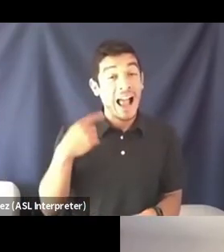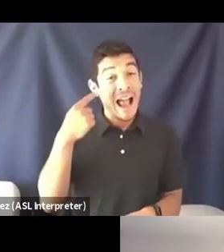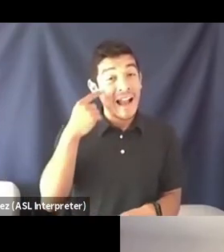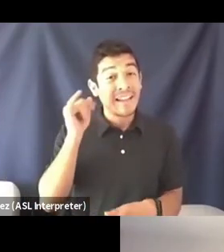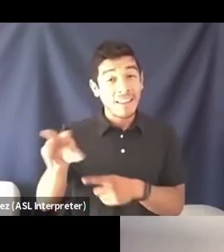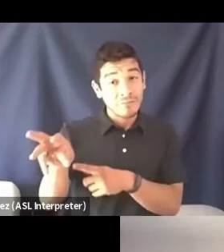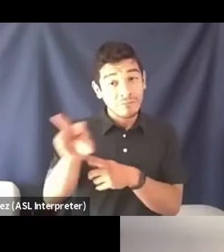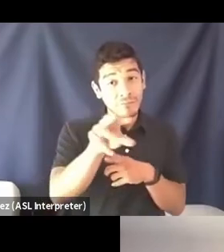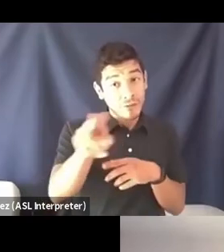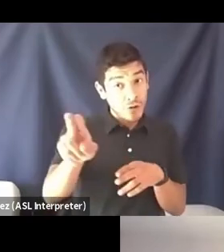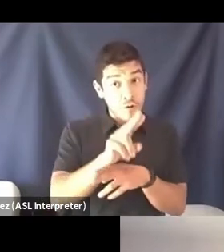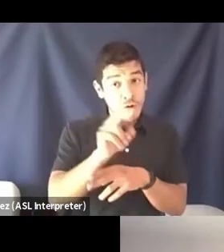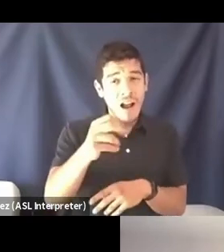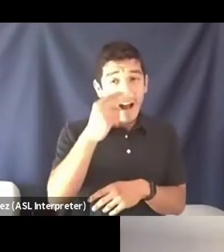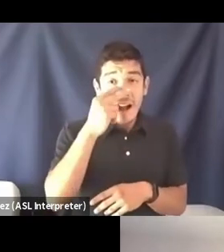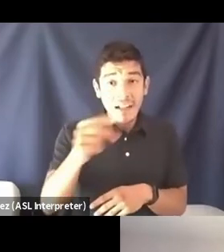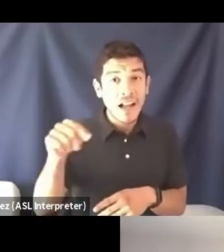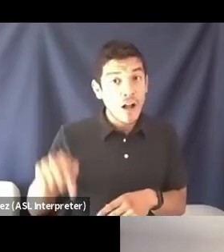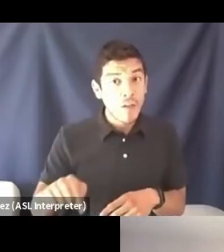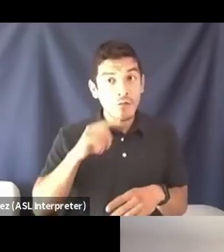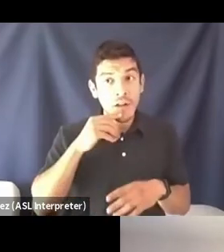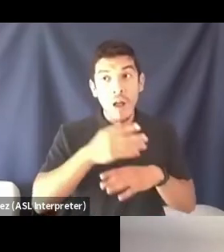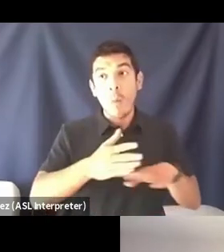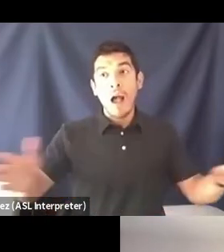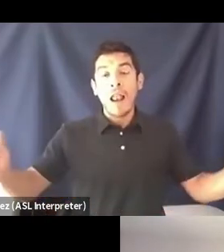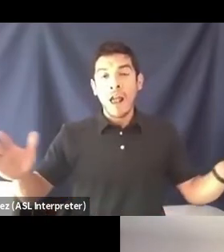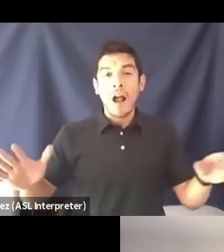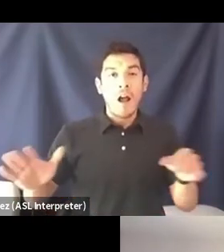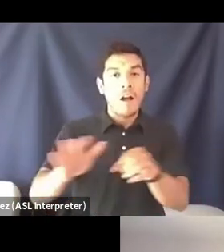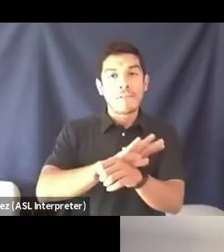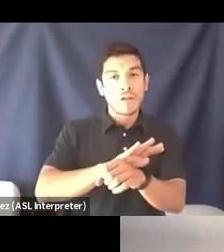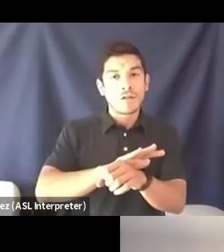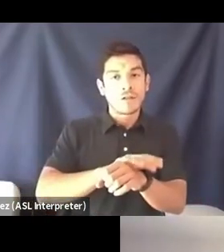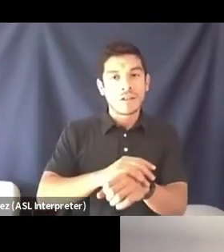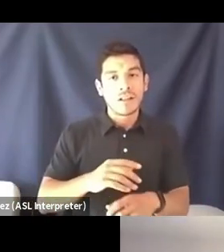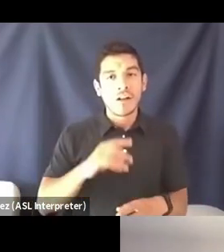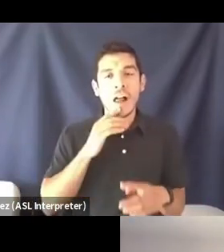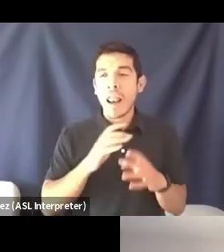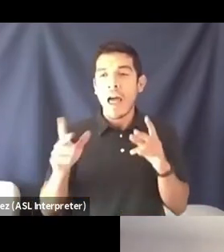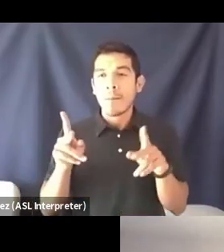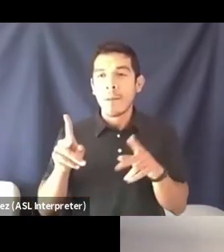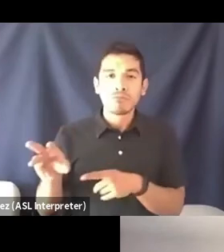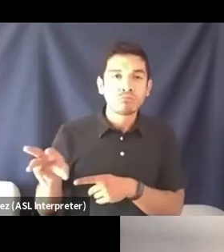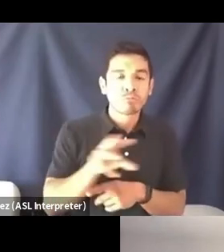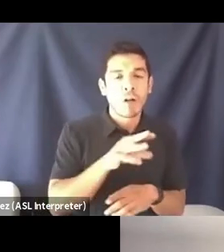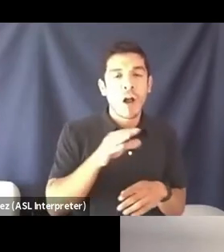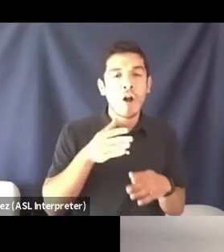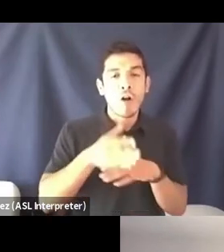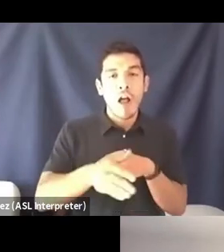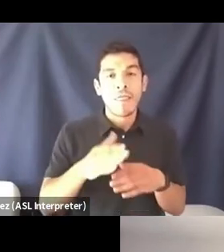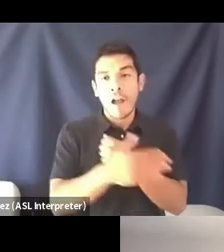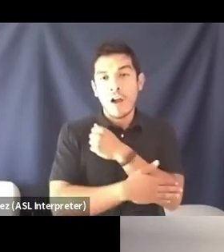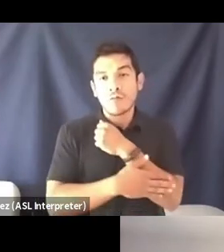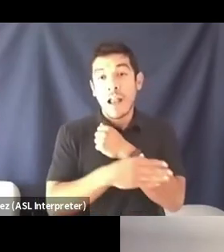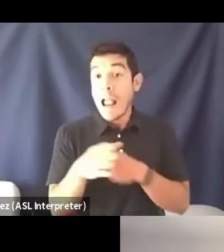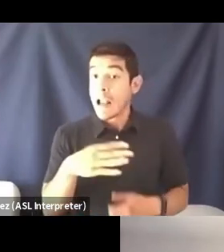you could see that this was widely covered. This was widely covered across the country in China. And sort of had again,